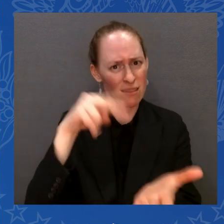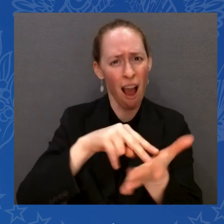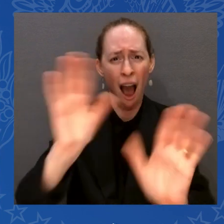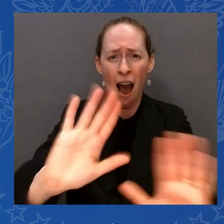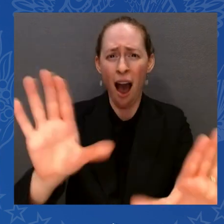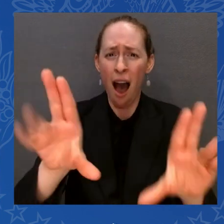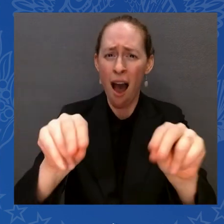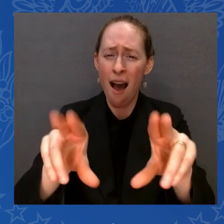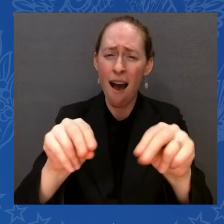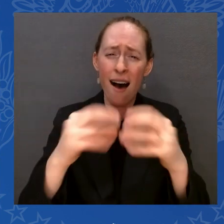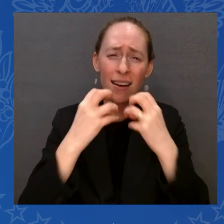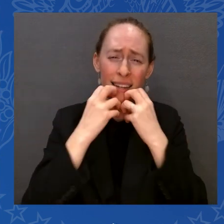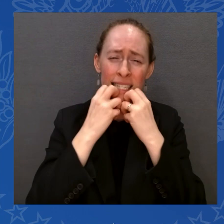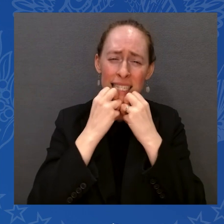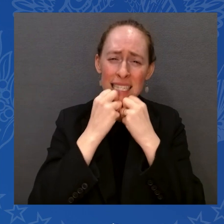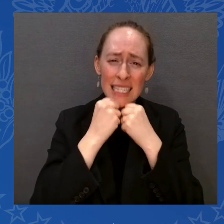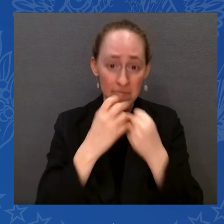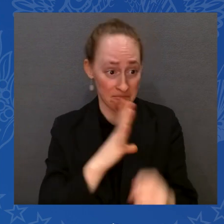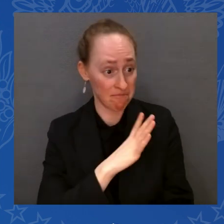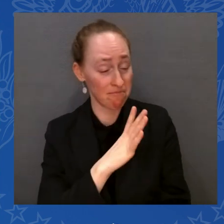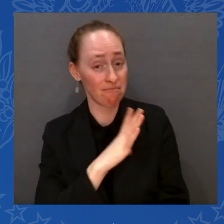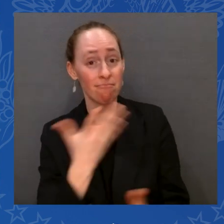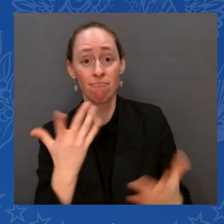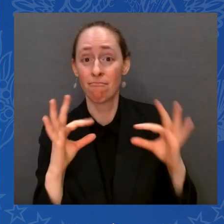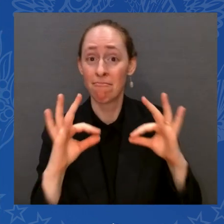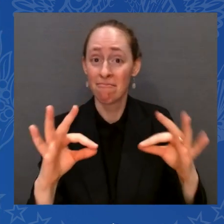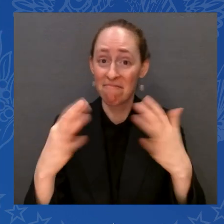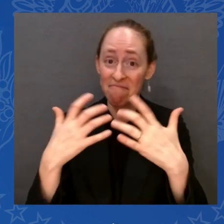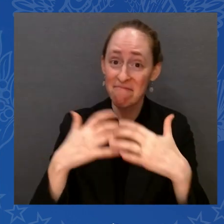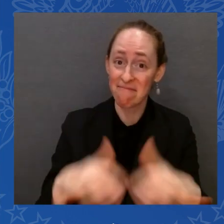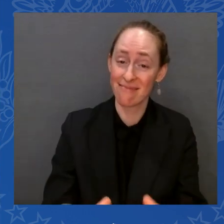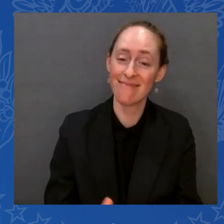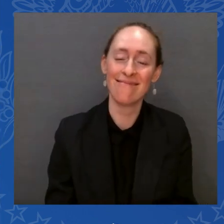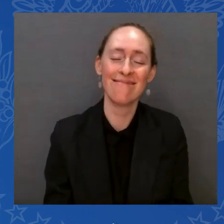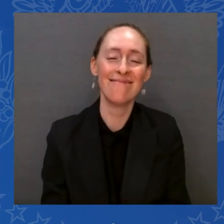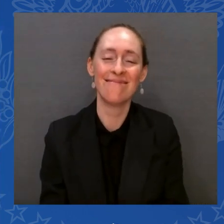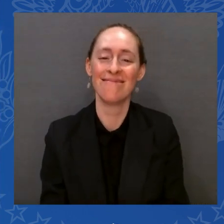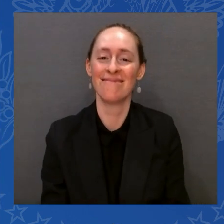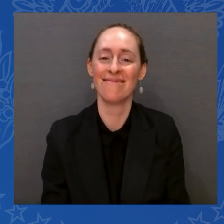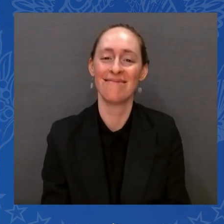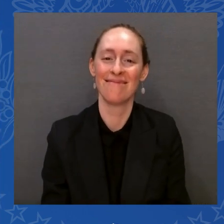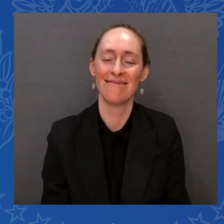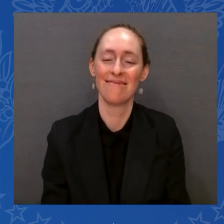Because, by the way, we got a lot of good bipartisan stuff done in the previous year. Why can't we do it again?